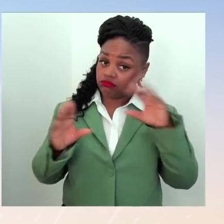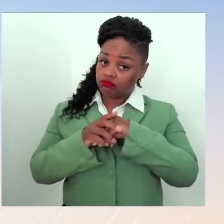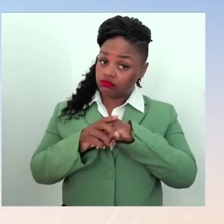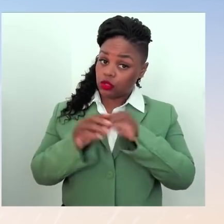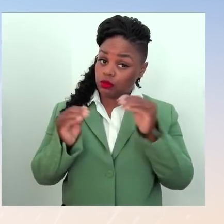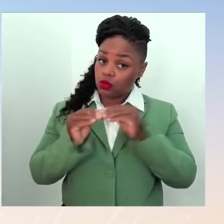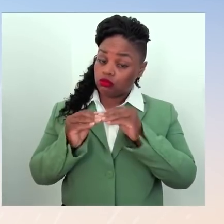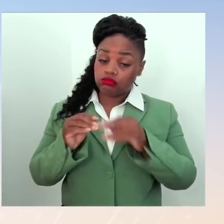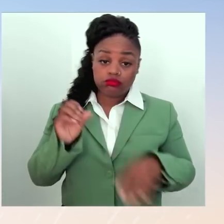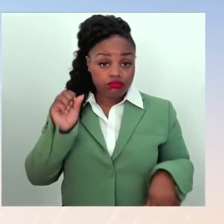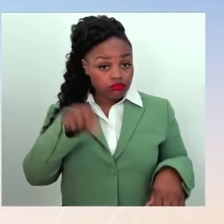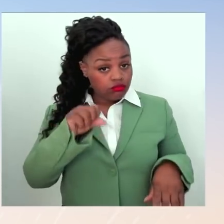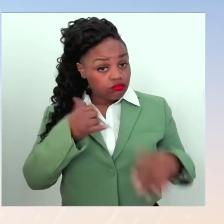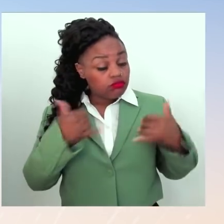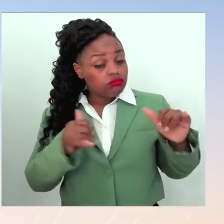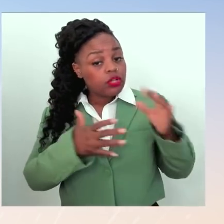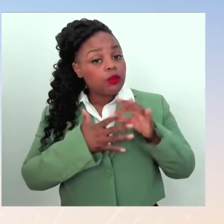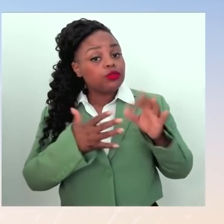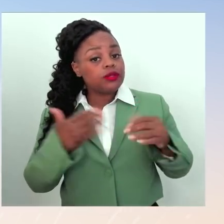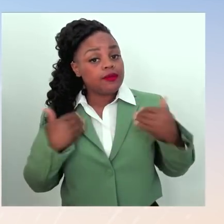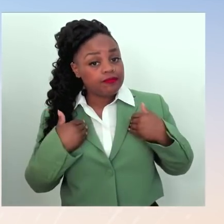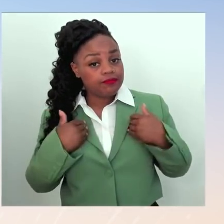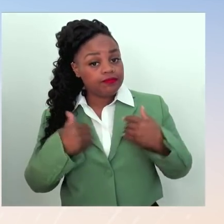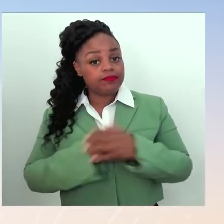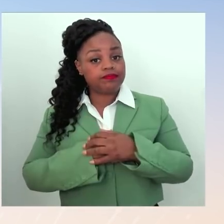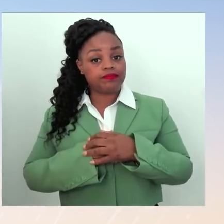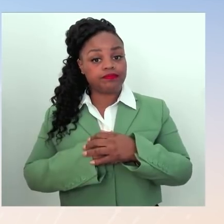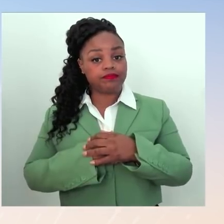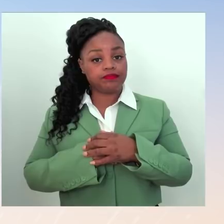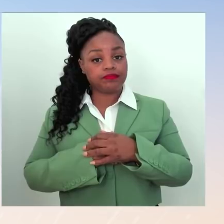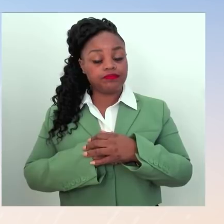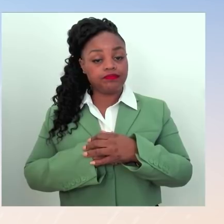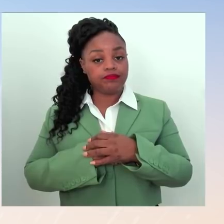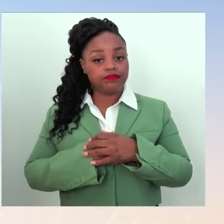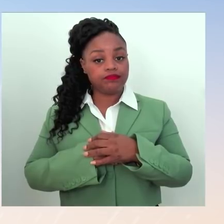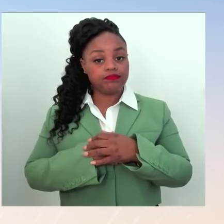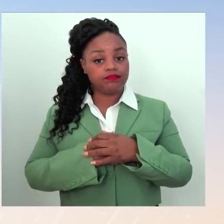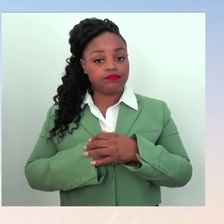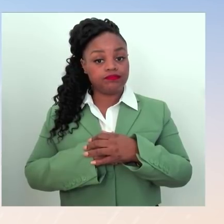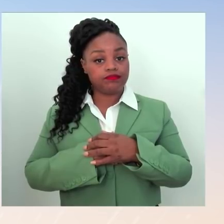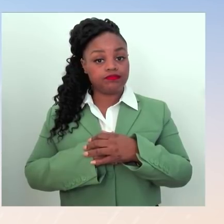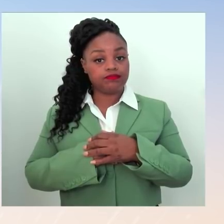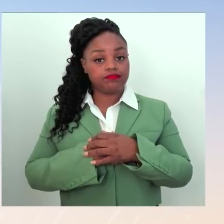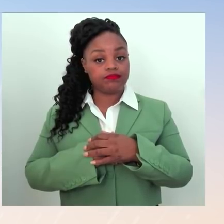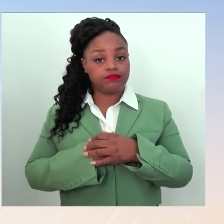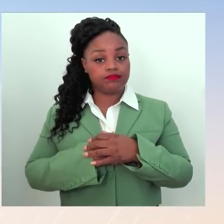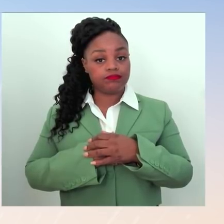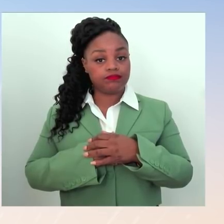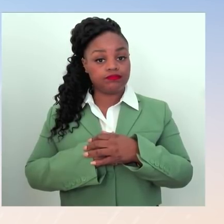going back to the Iran nuclear deal -- is: My understanding is that Russia is demanding guarantees